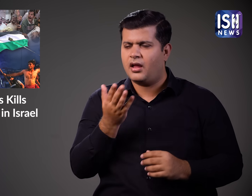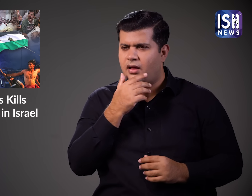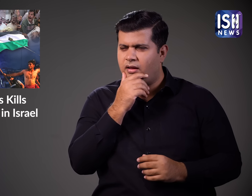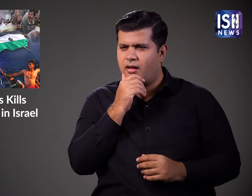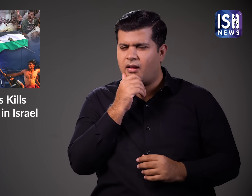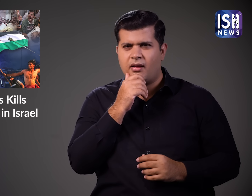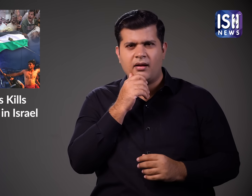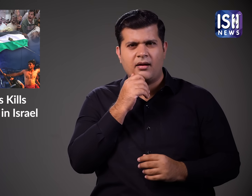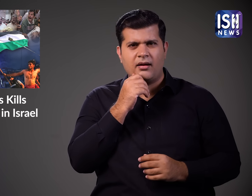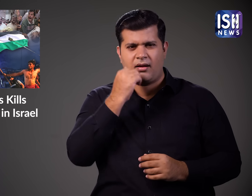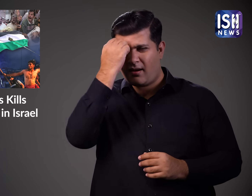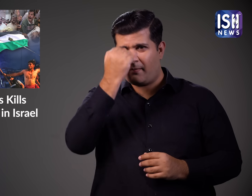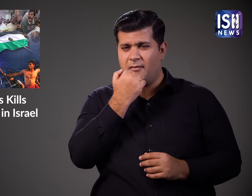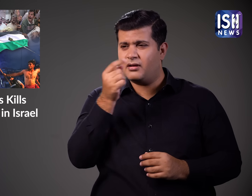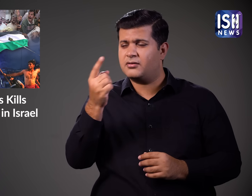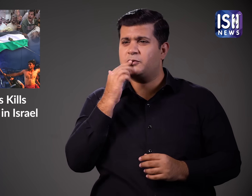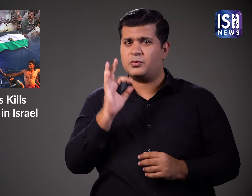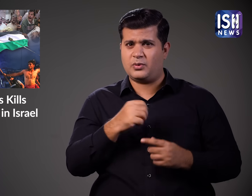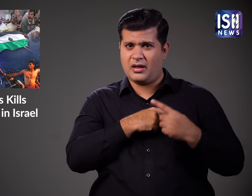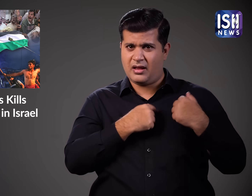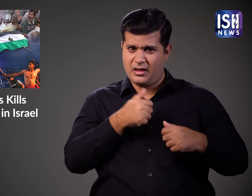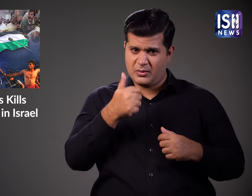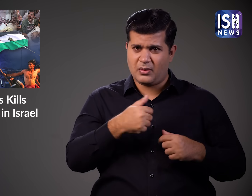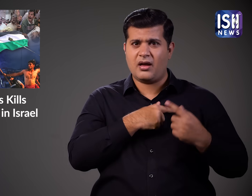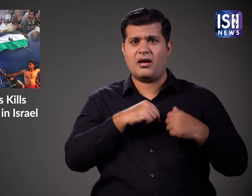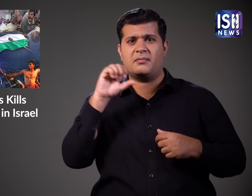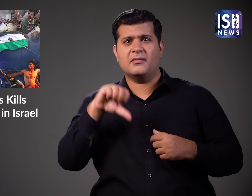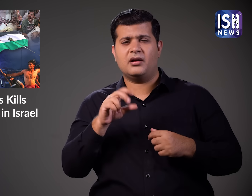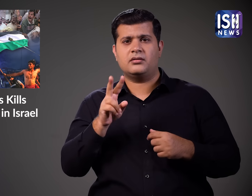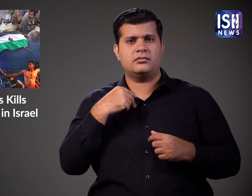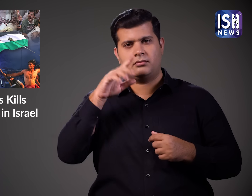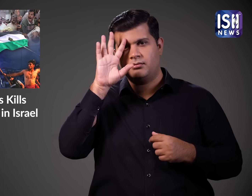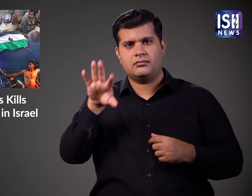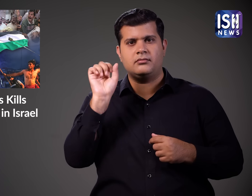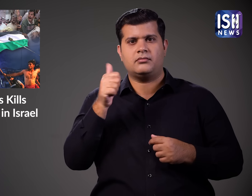It is confusing if Hamas is kind hearted or not. I fail to understand